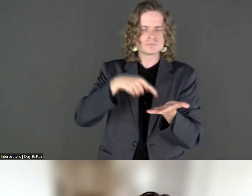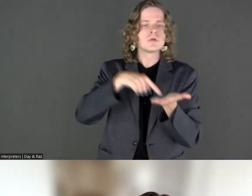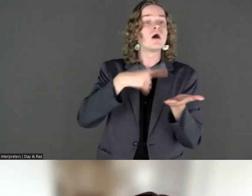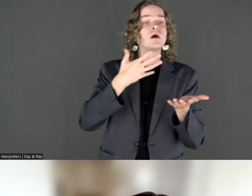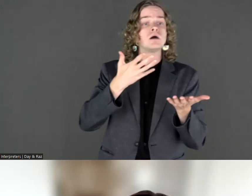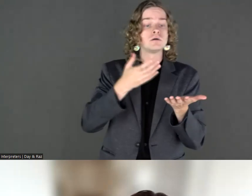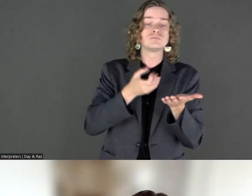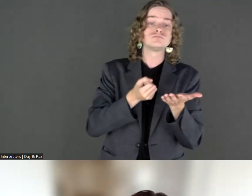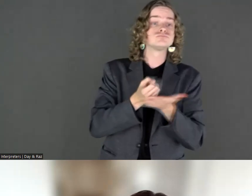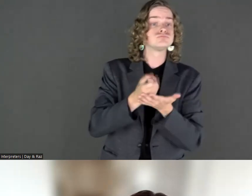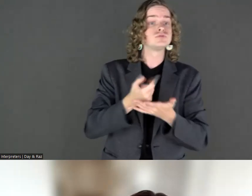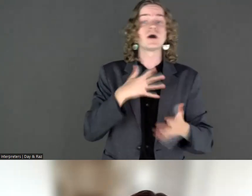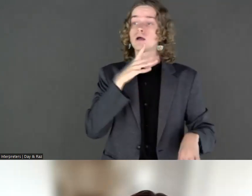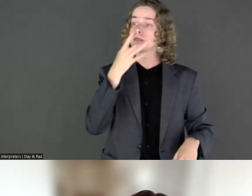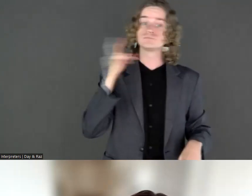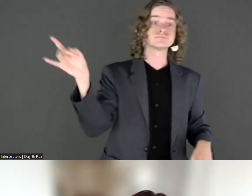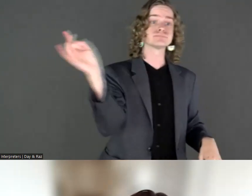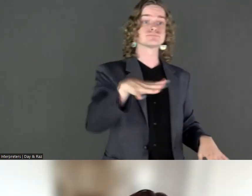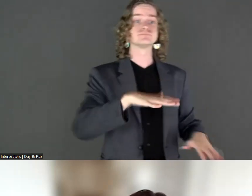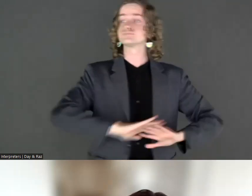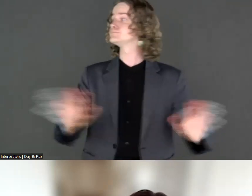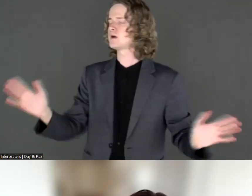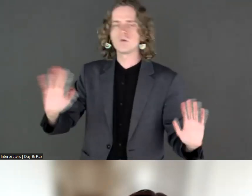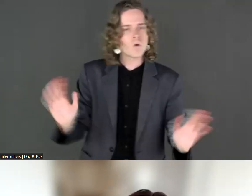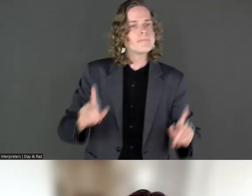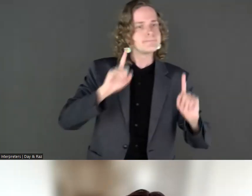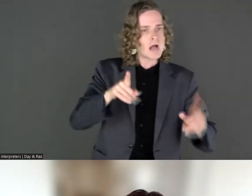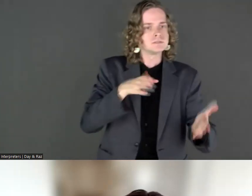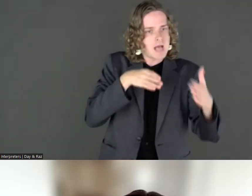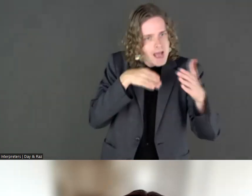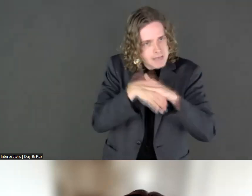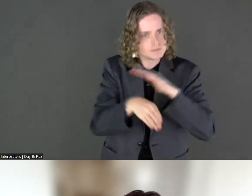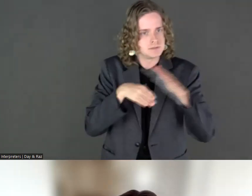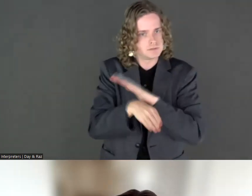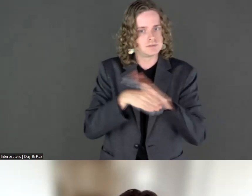There was also a lot of mentioned today around the need for improving access to funding for